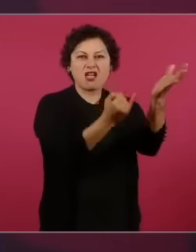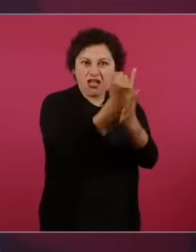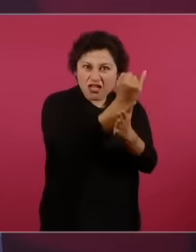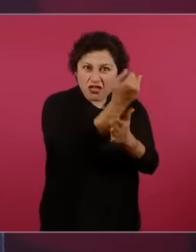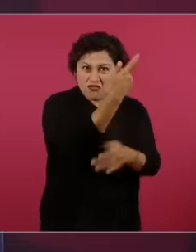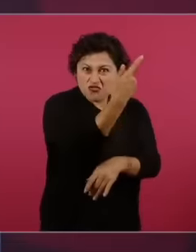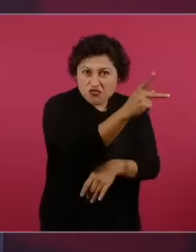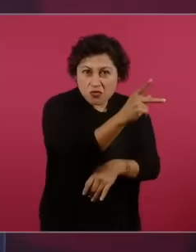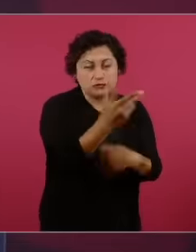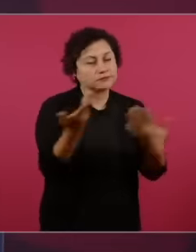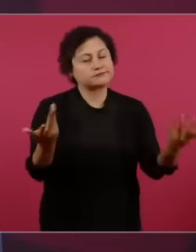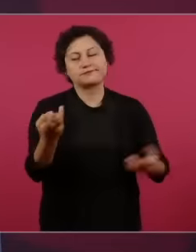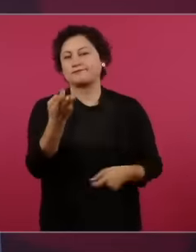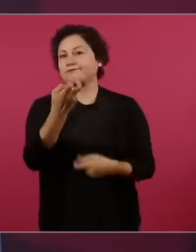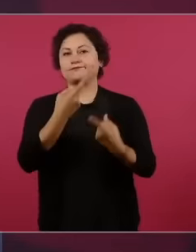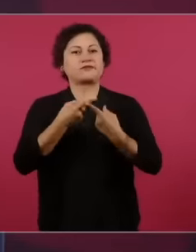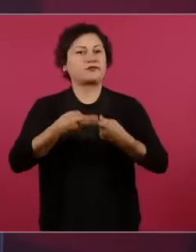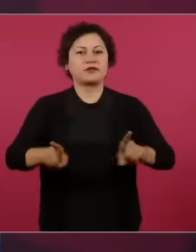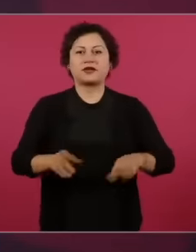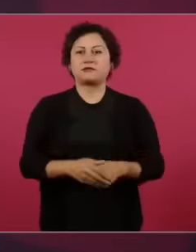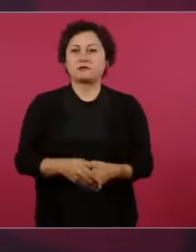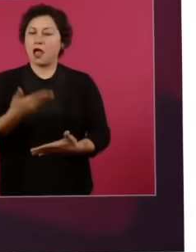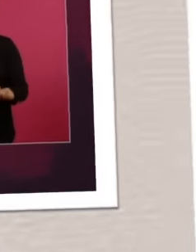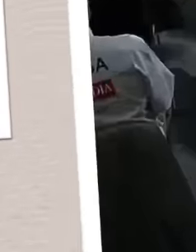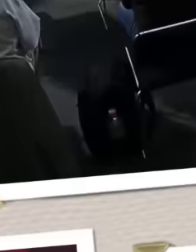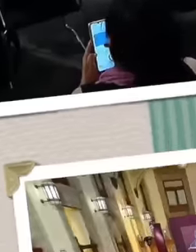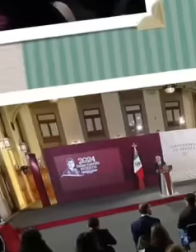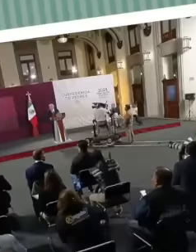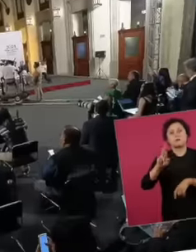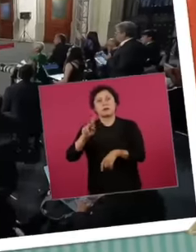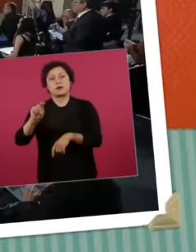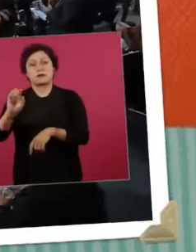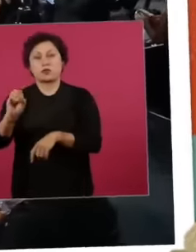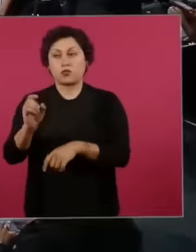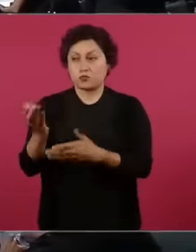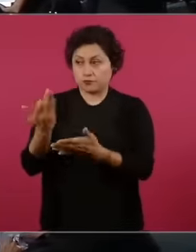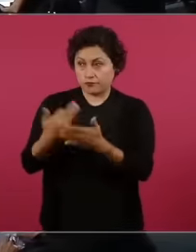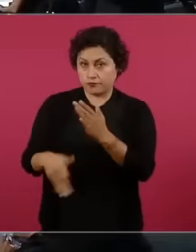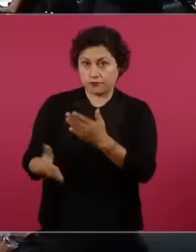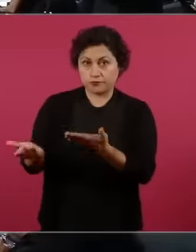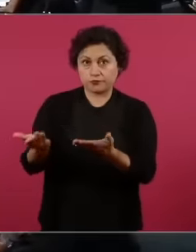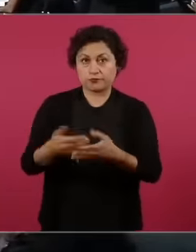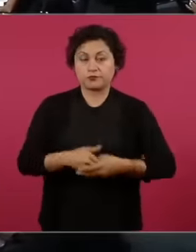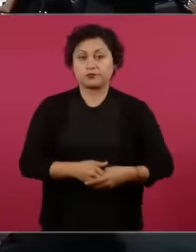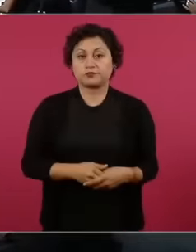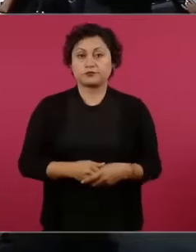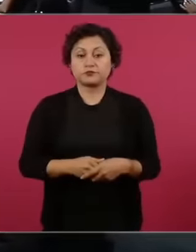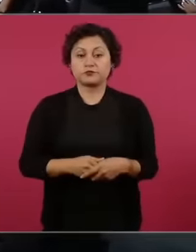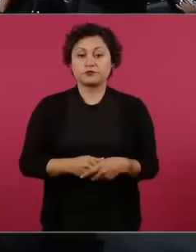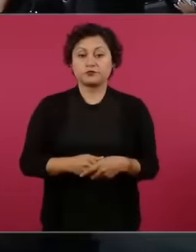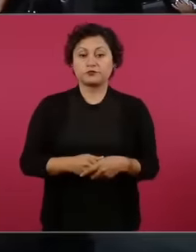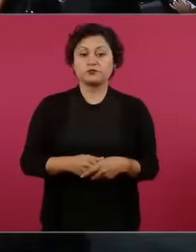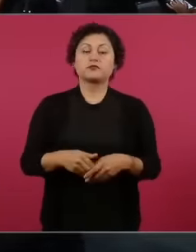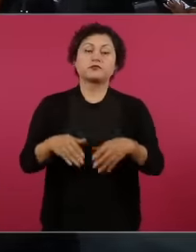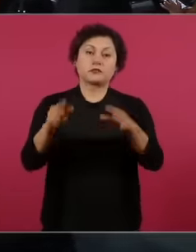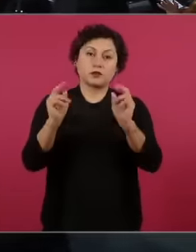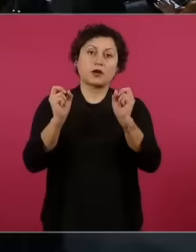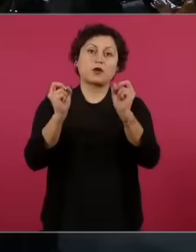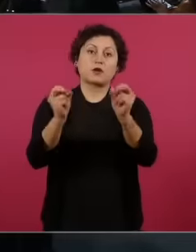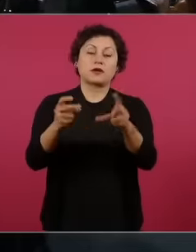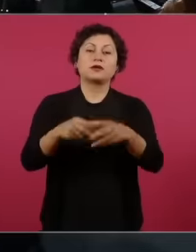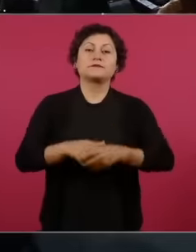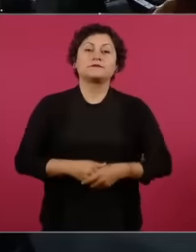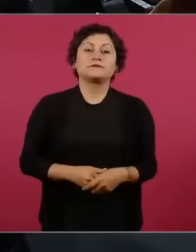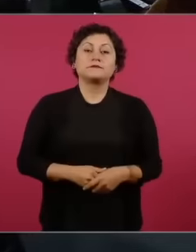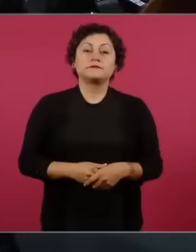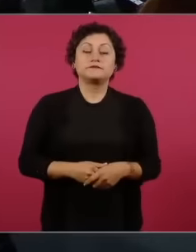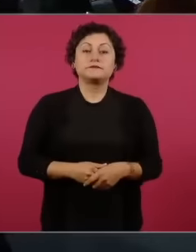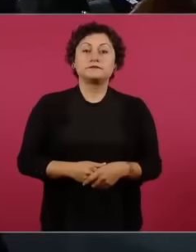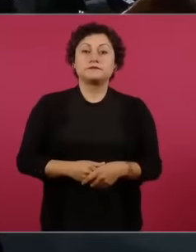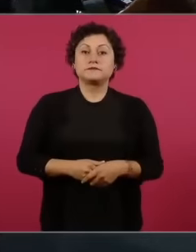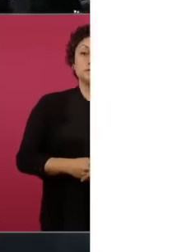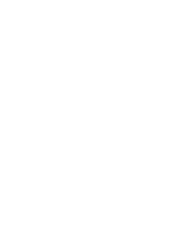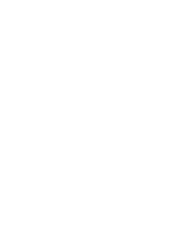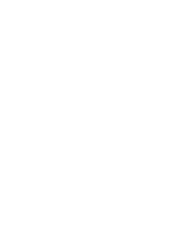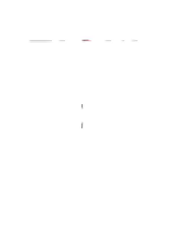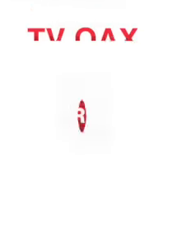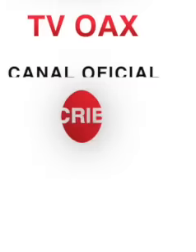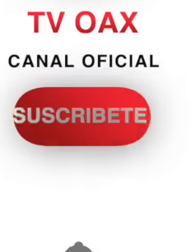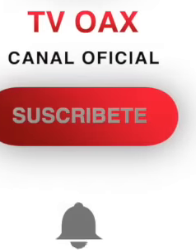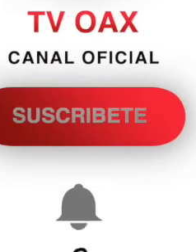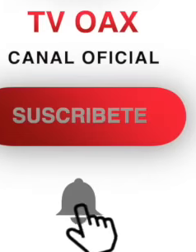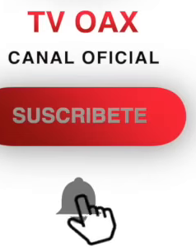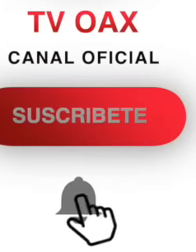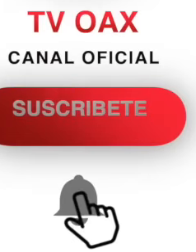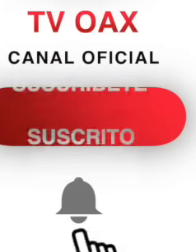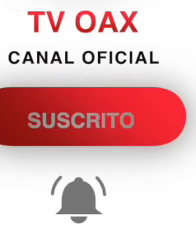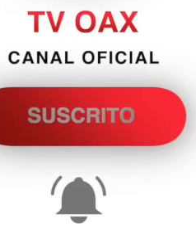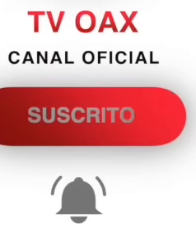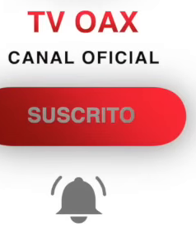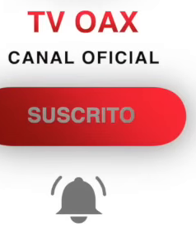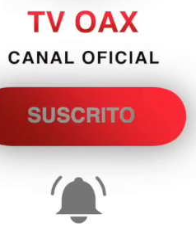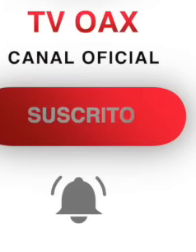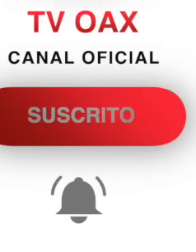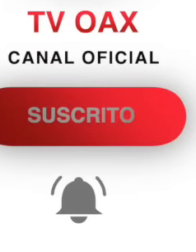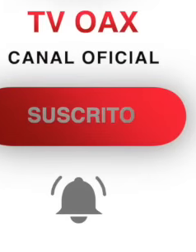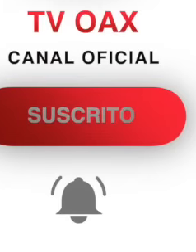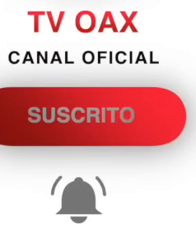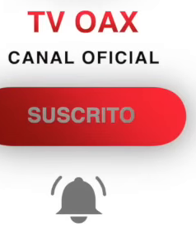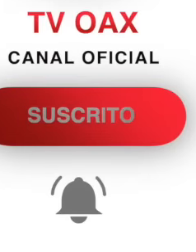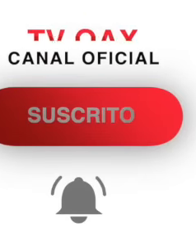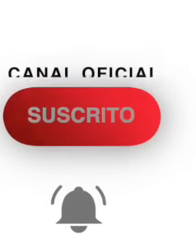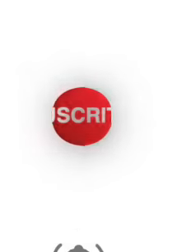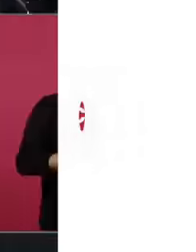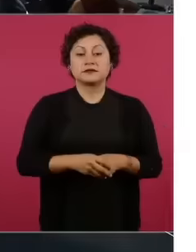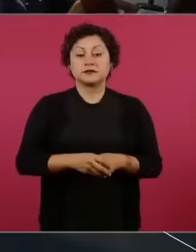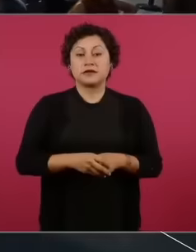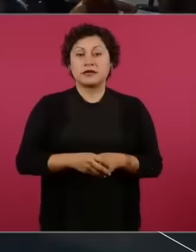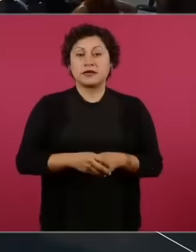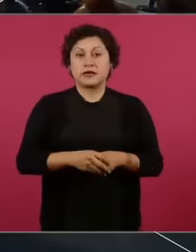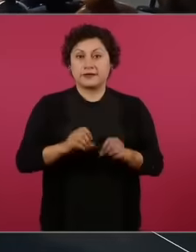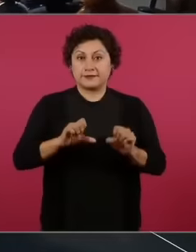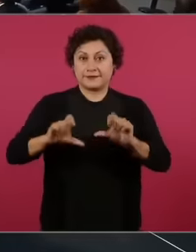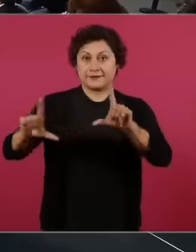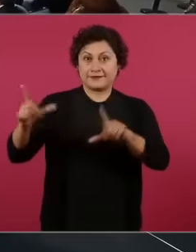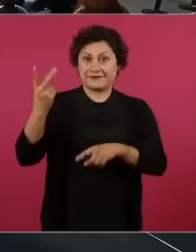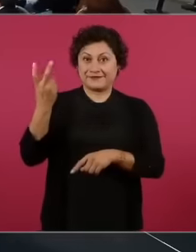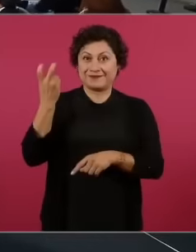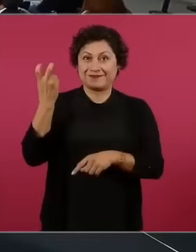press conference Ah, very good Well, what Jesus tells me here is that in all these states it is already